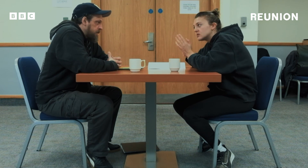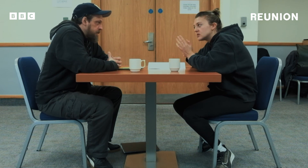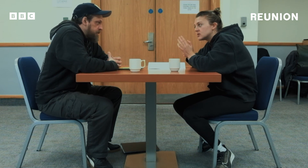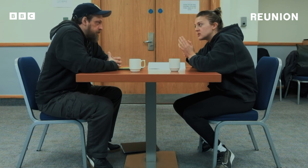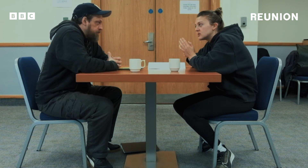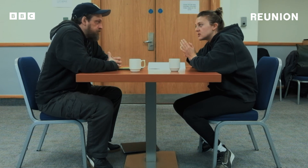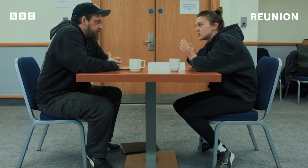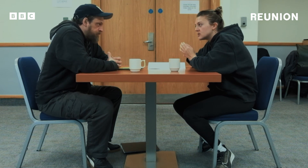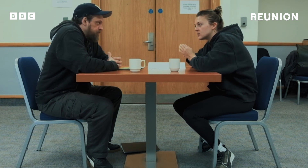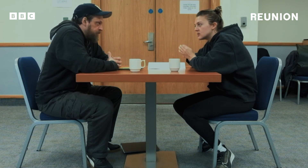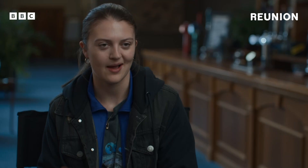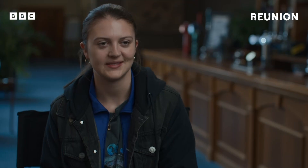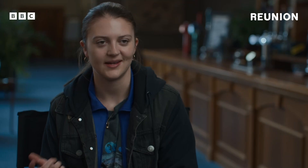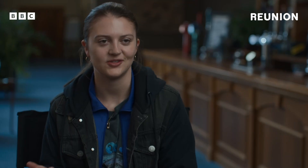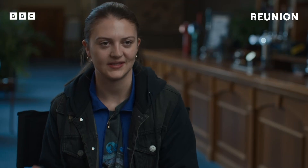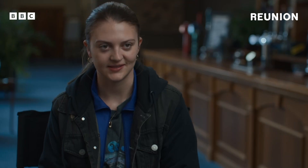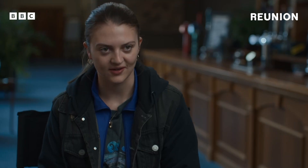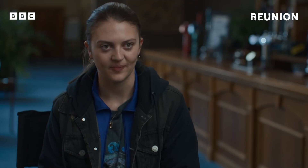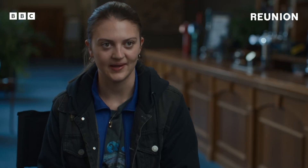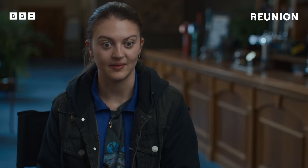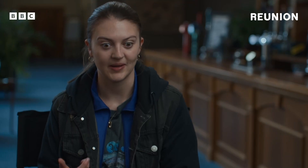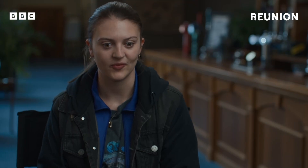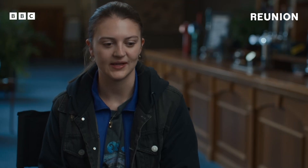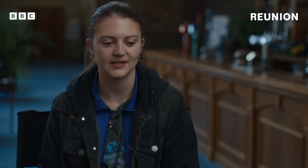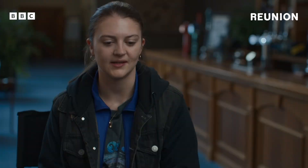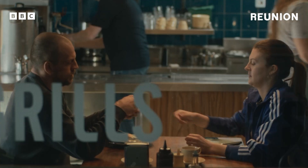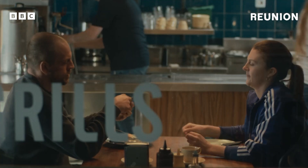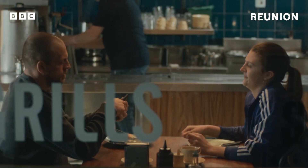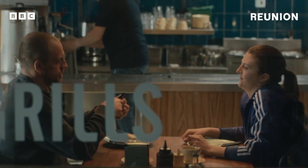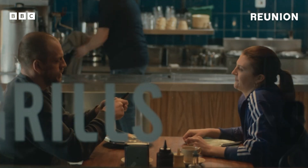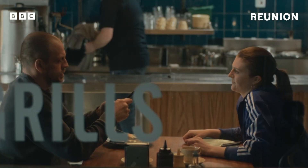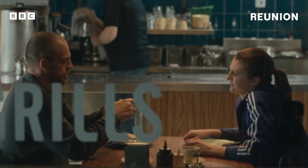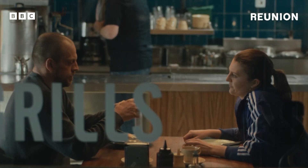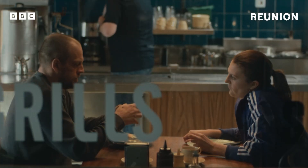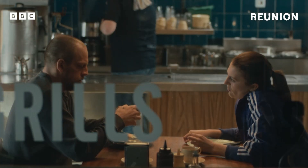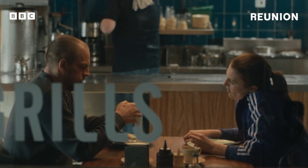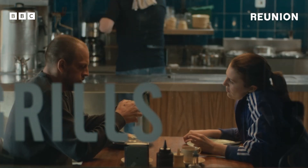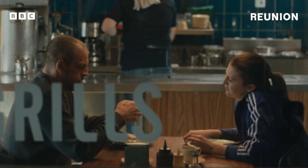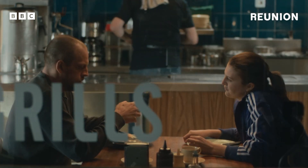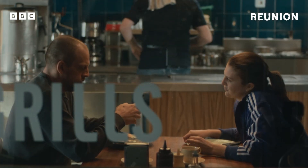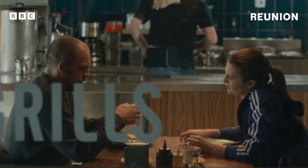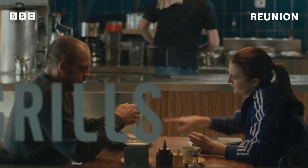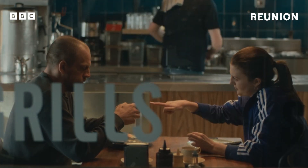and then I had to... I kind of at that stage just had to copy it, memorise it, and then put the emotion and the acting